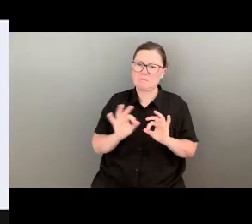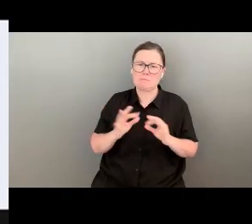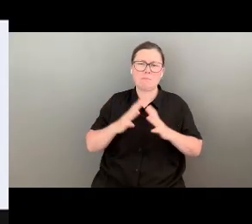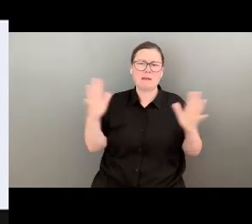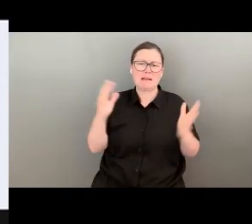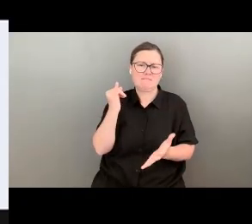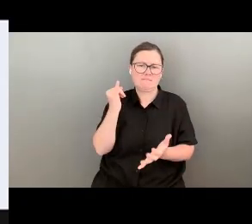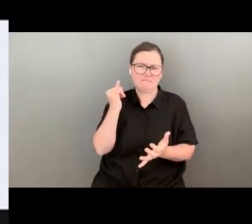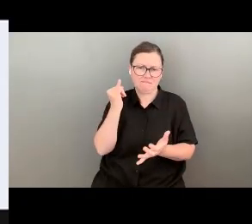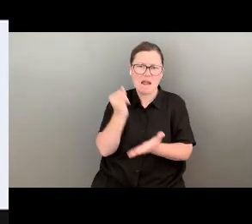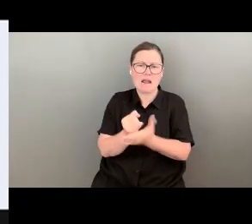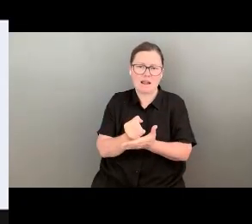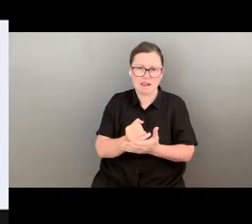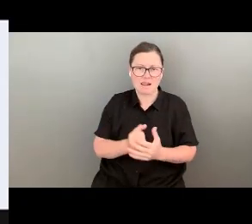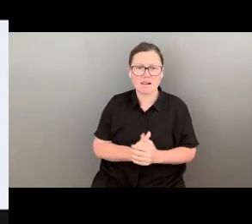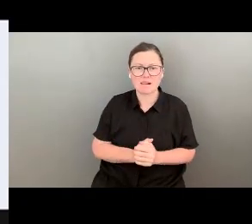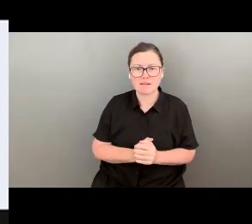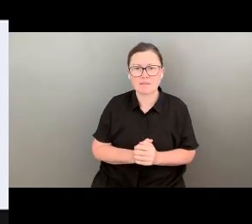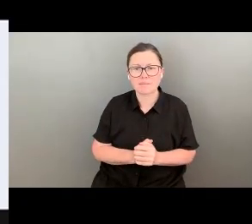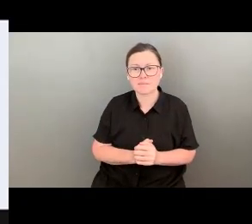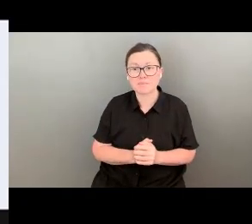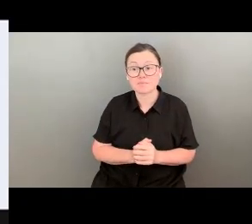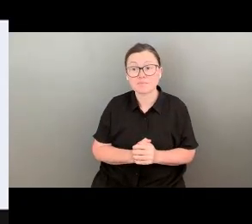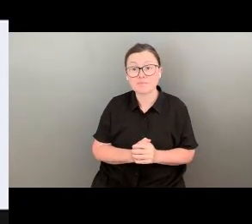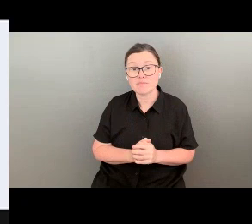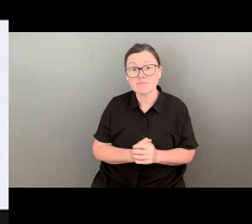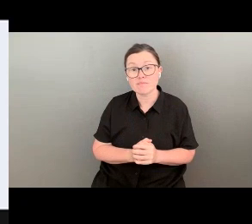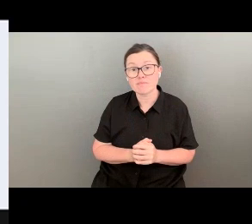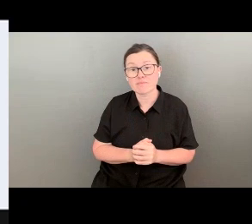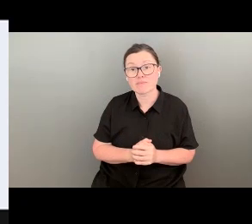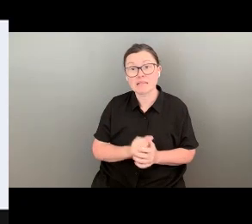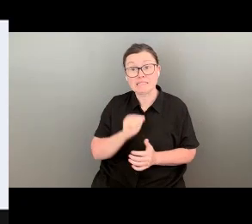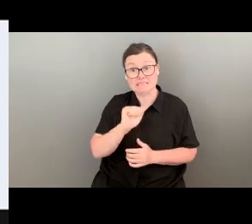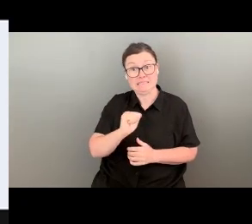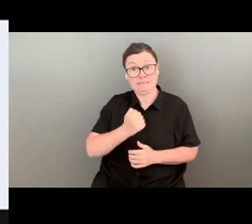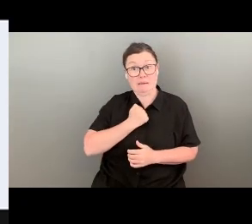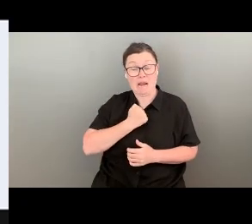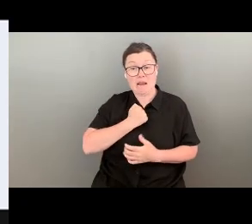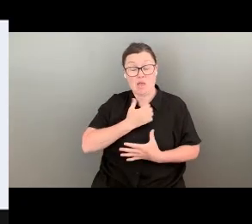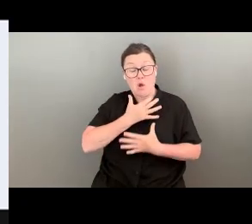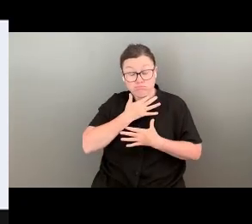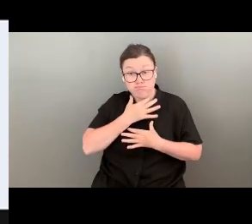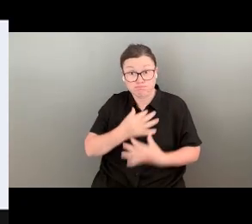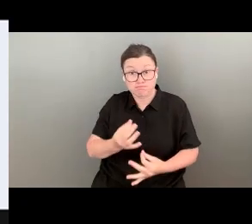So this is a an obsession which you can pursue in any city around the world.